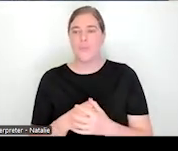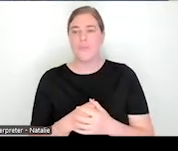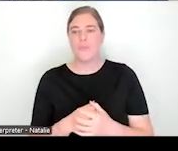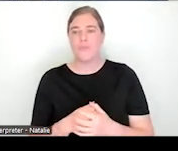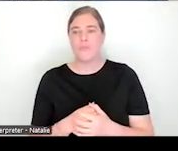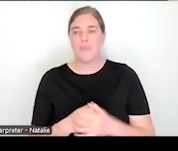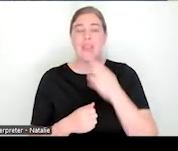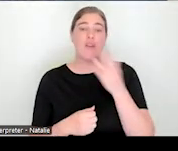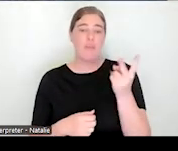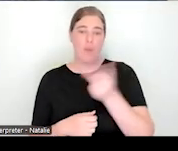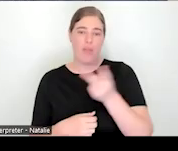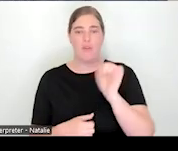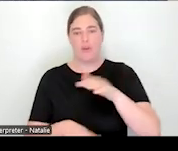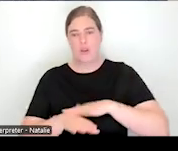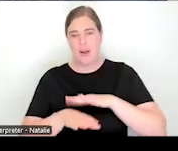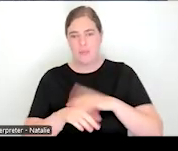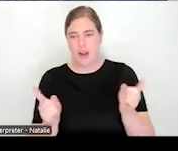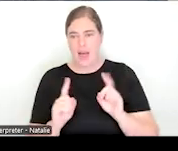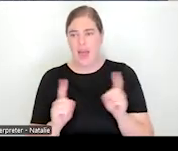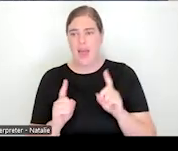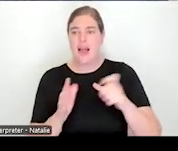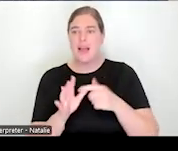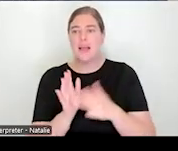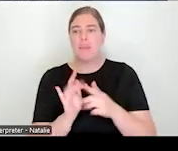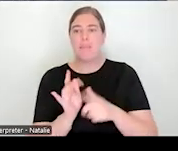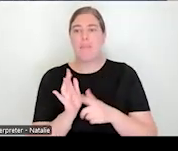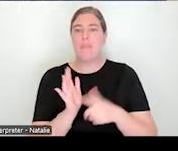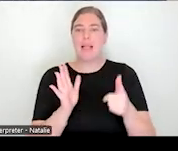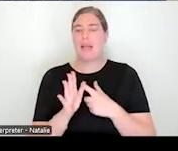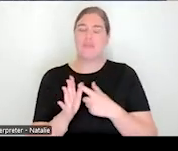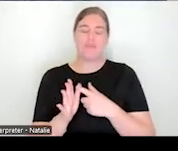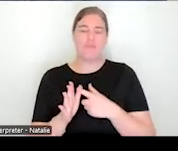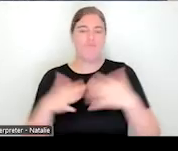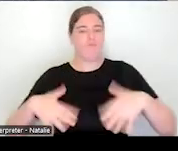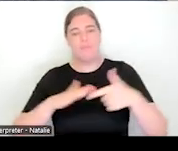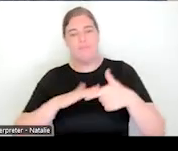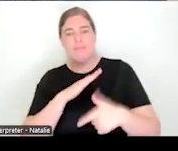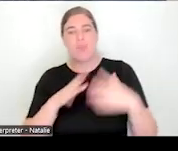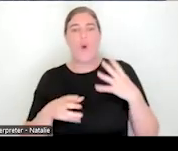you for your time today, and Camilla for such a thorough overview on what has come before,